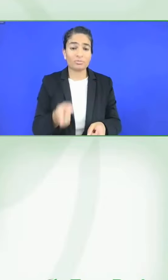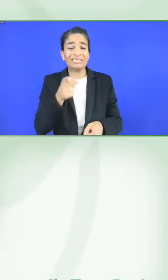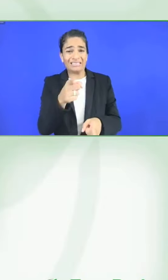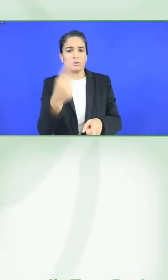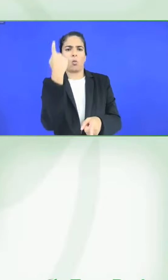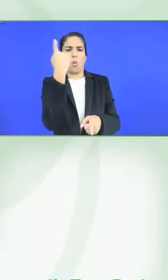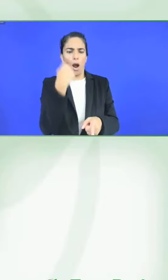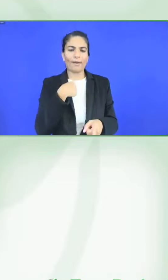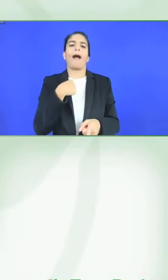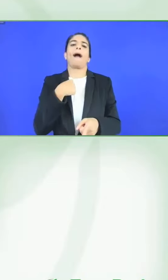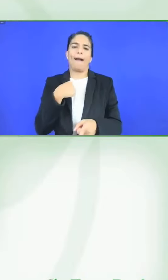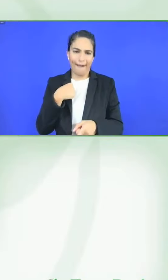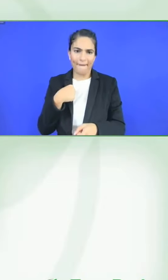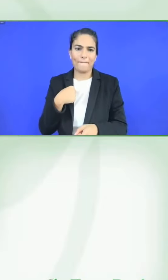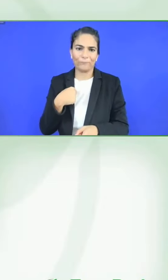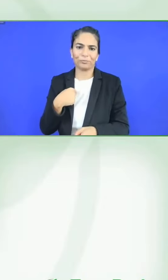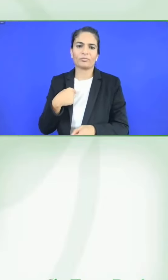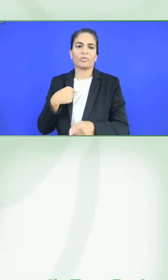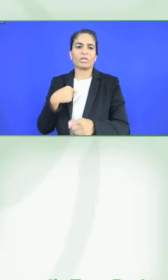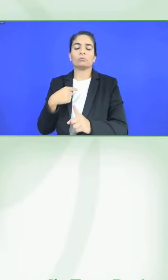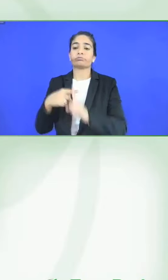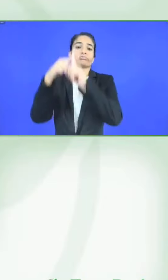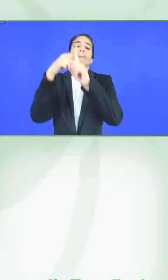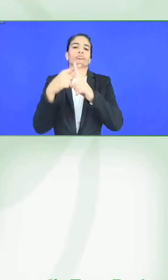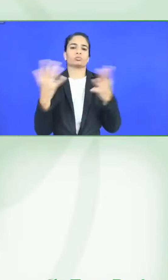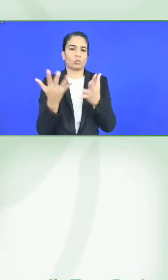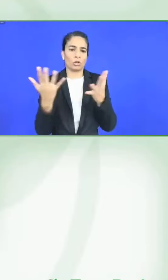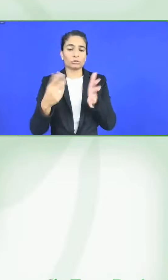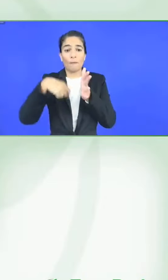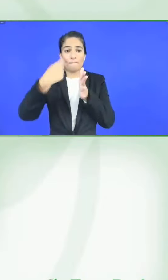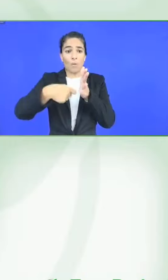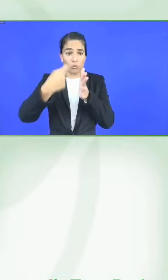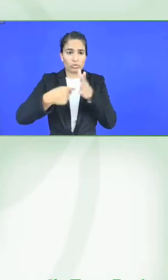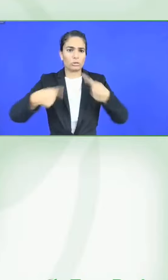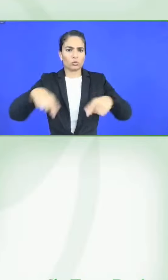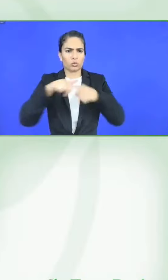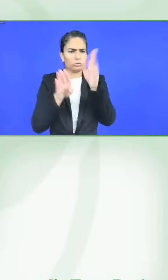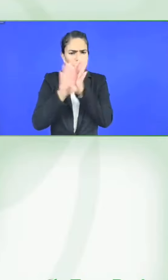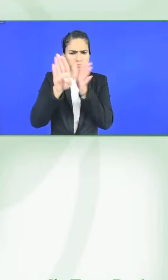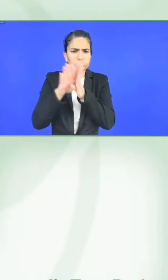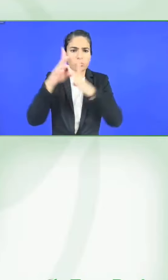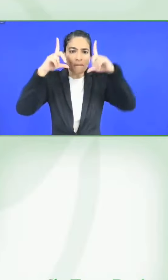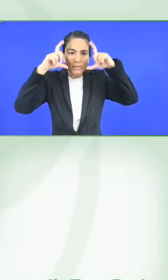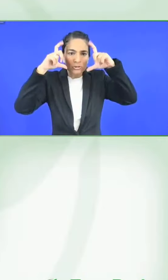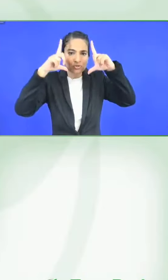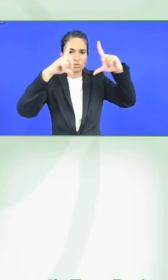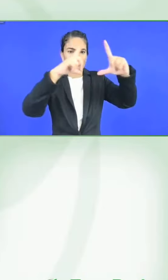You cannot put your AT onto them. With Morphic install.